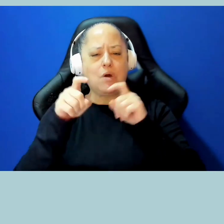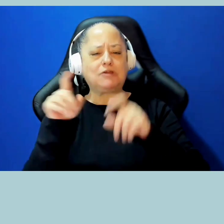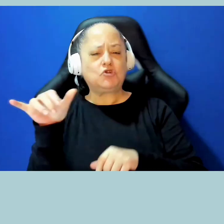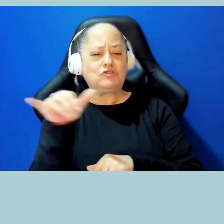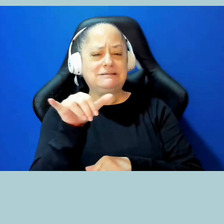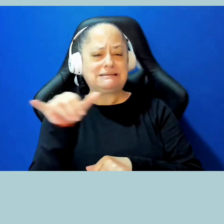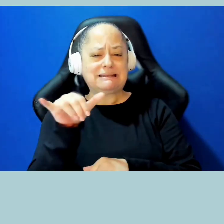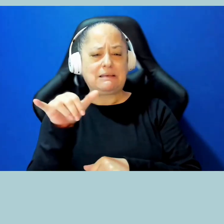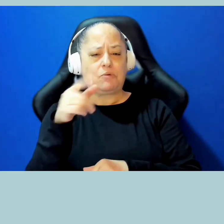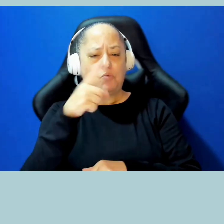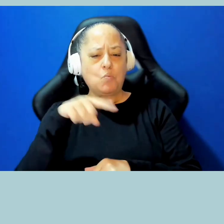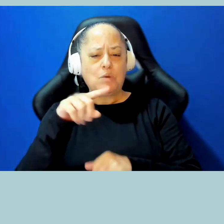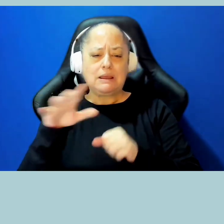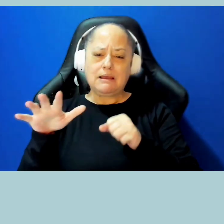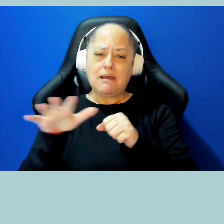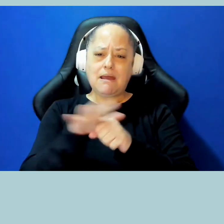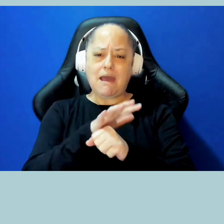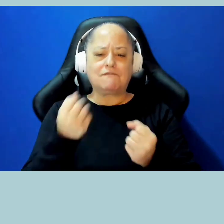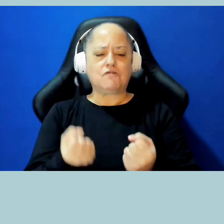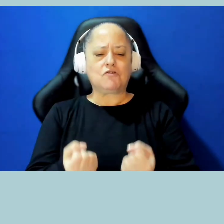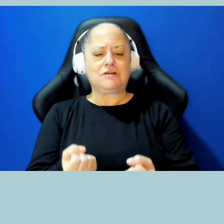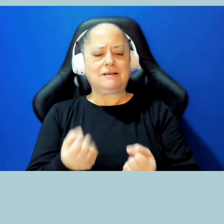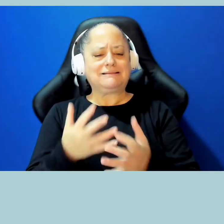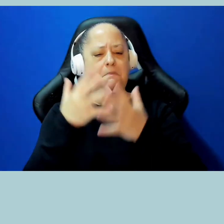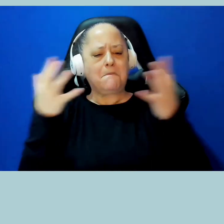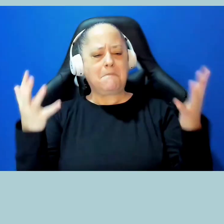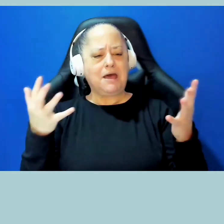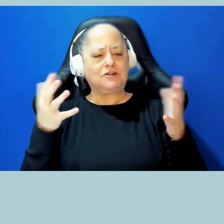we can cover as much ground as we can in our last uh